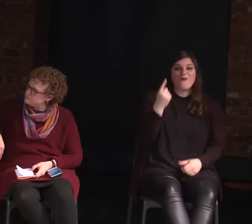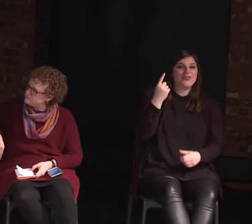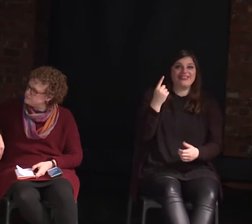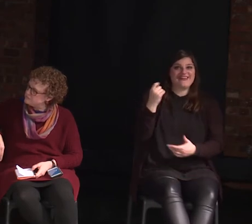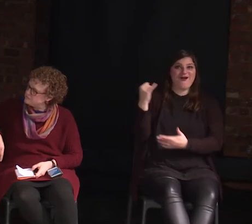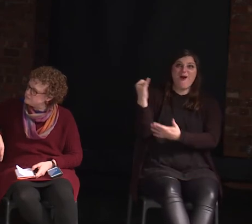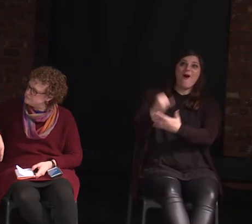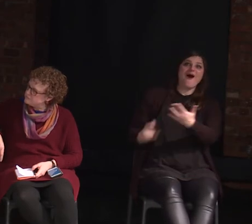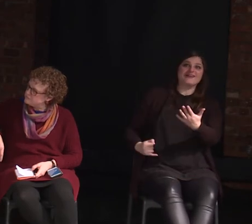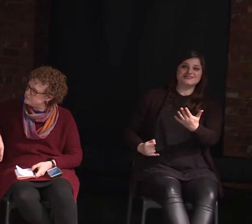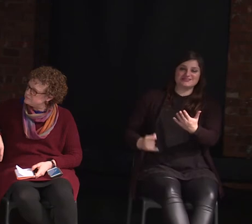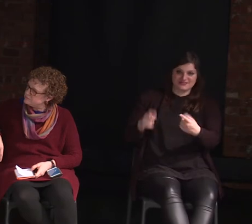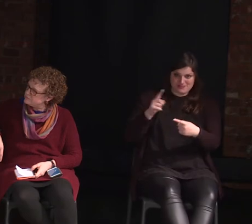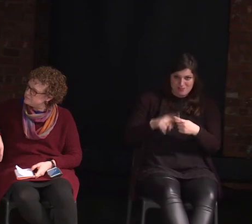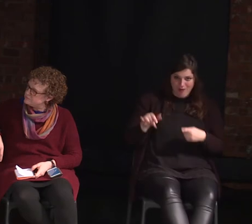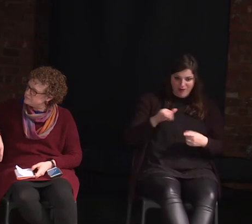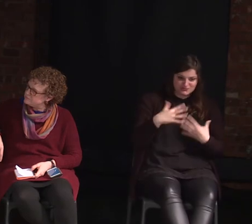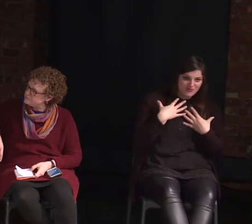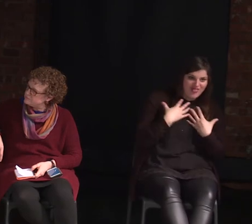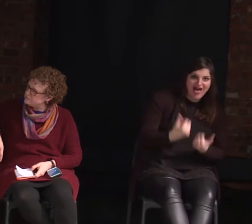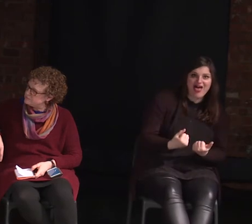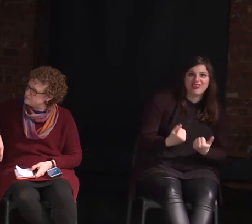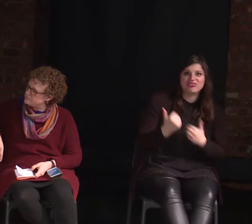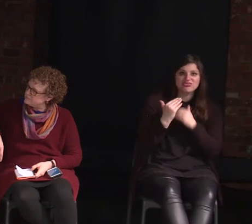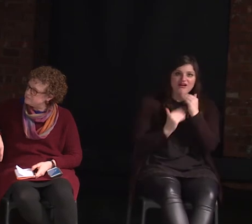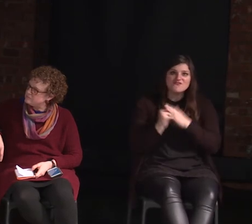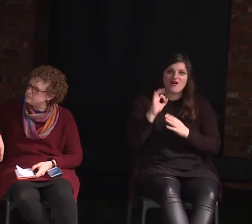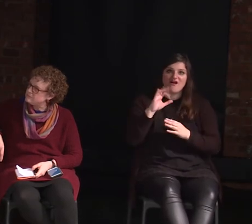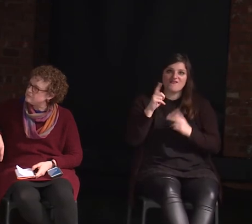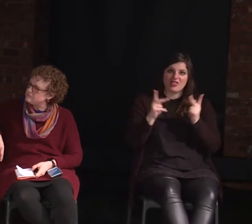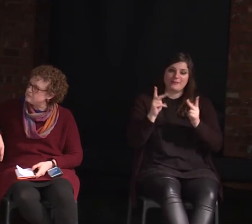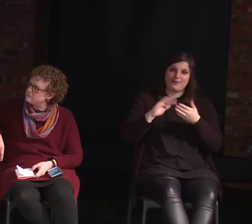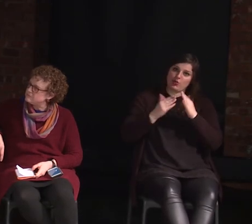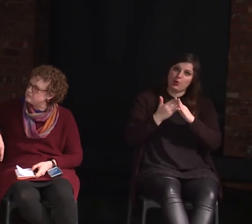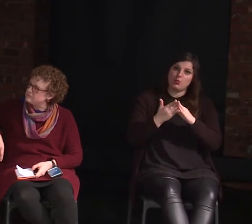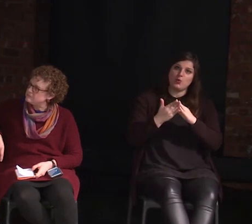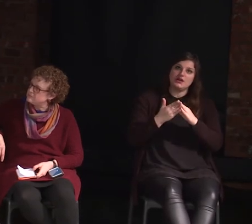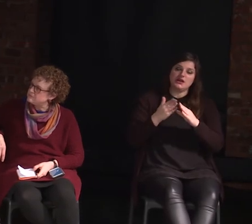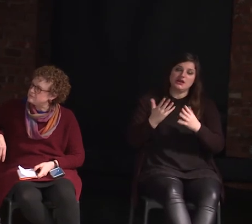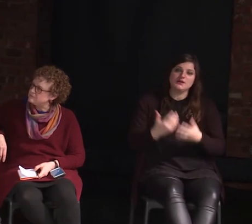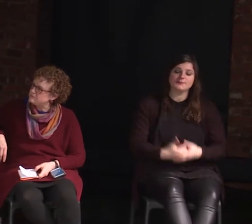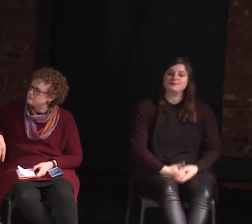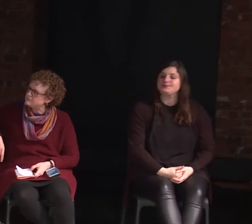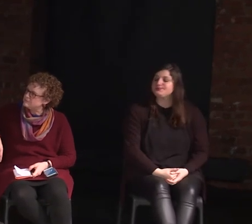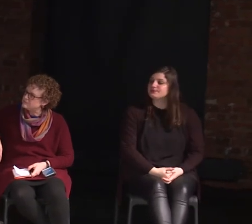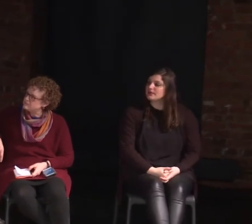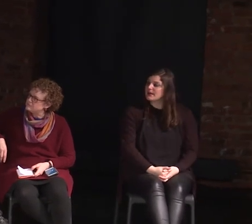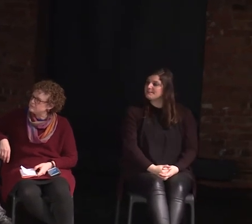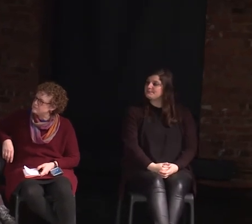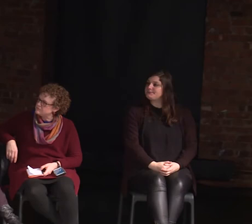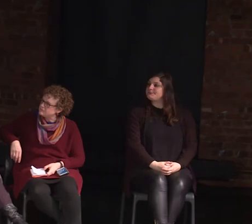to the well-being of that community. Edwin: I was recently in a group of funders who weren't actually arts and culture funders,